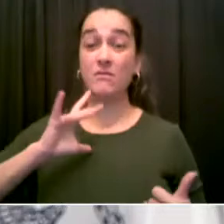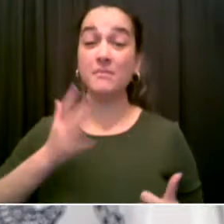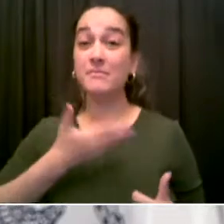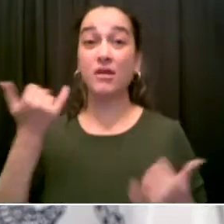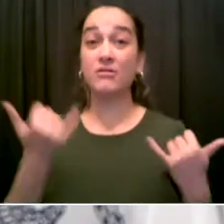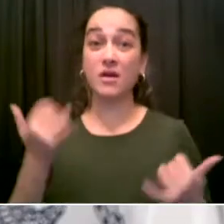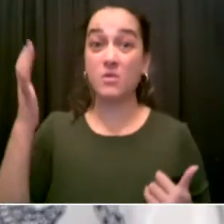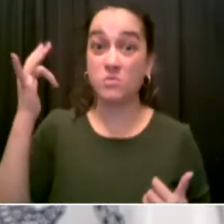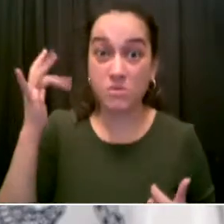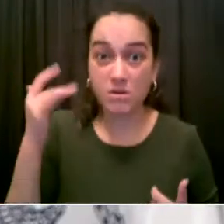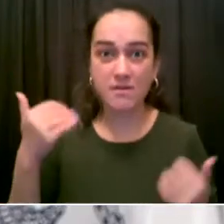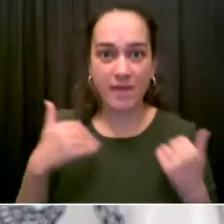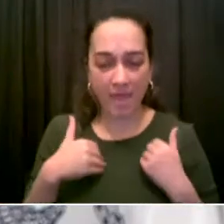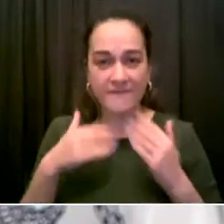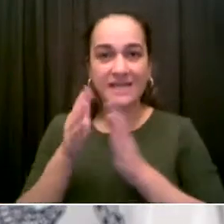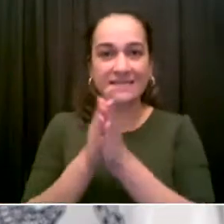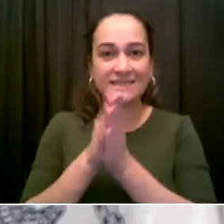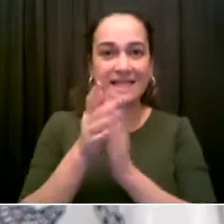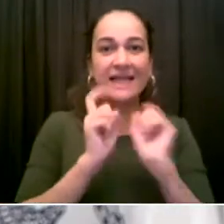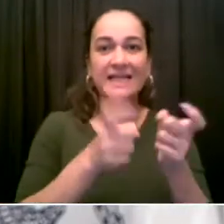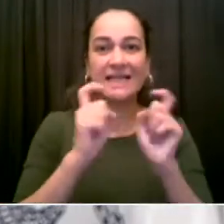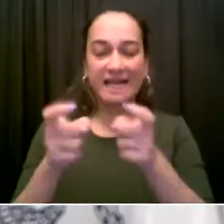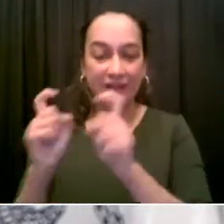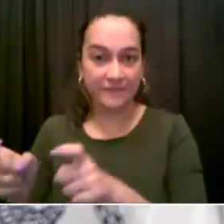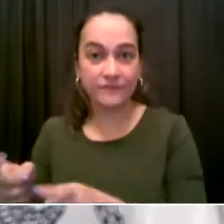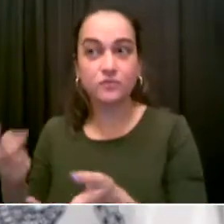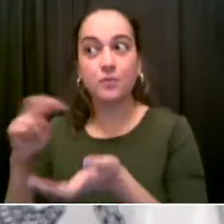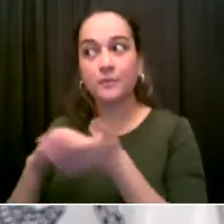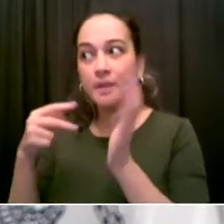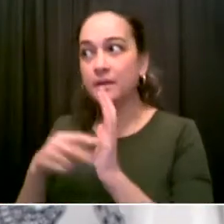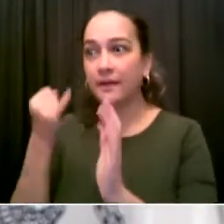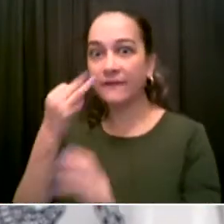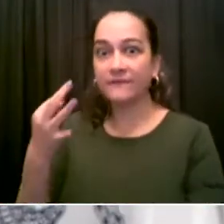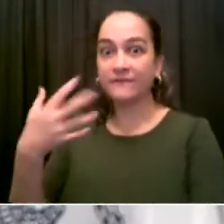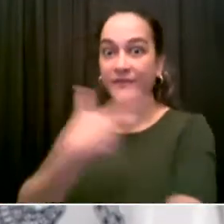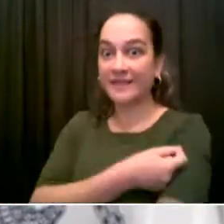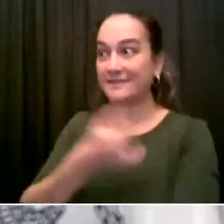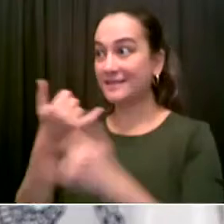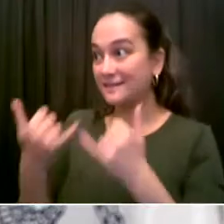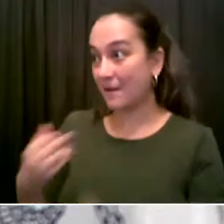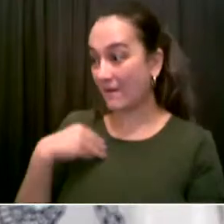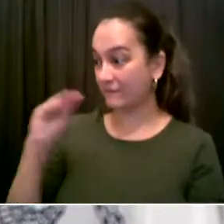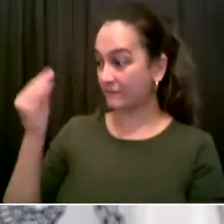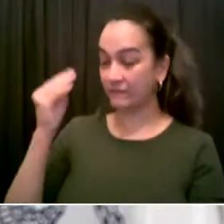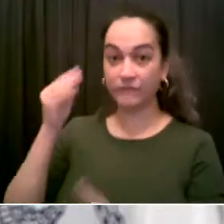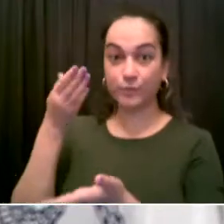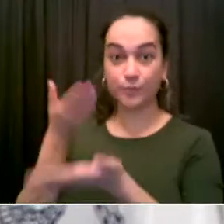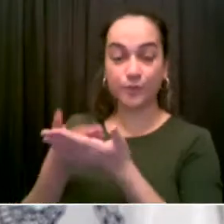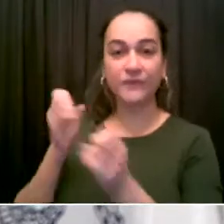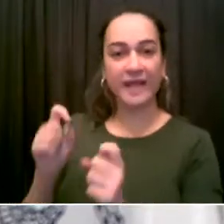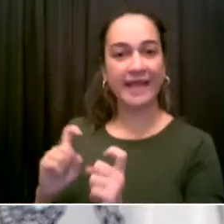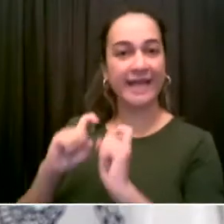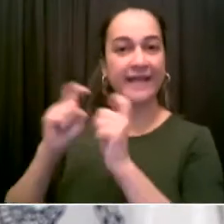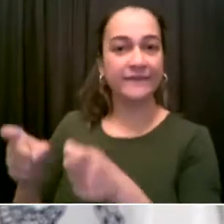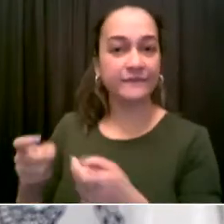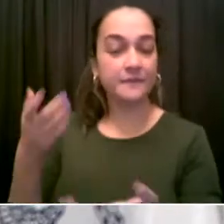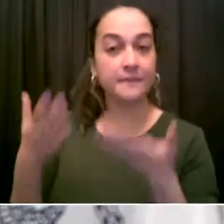CREATE ENERGY AND FOLKS AND SOME PEOPLE ARE ON THE FENCE AND MAYBE WANT THOSE